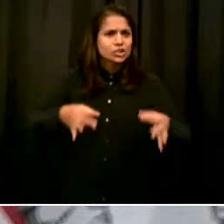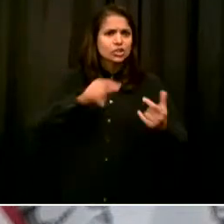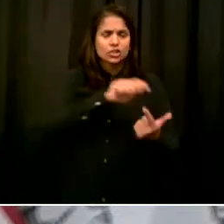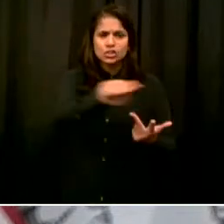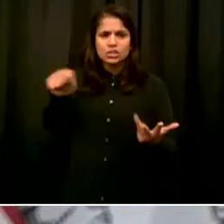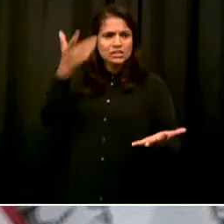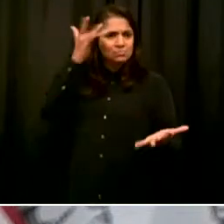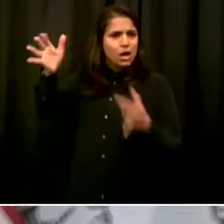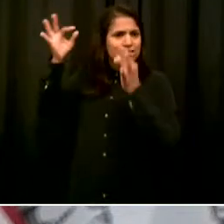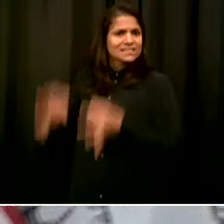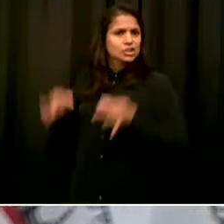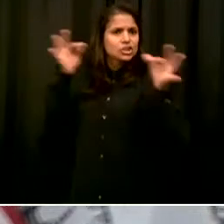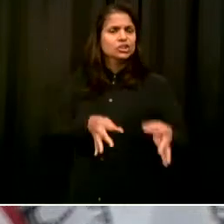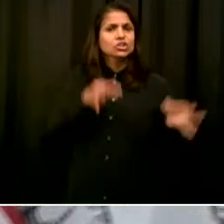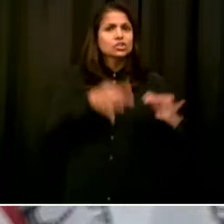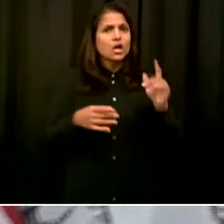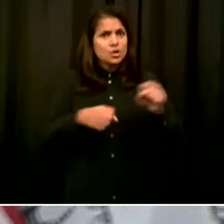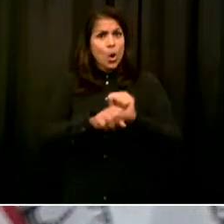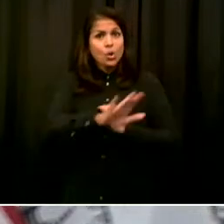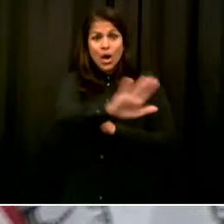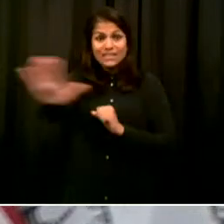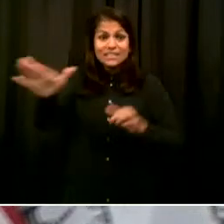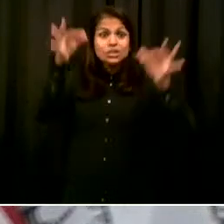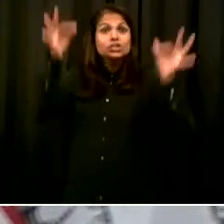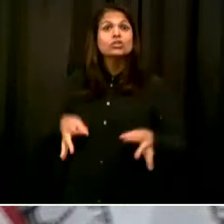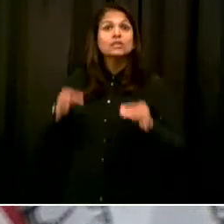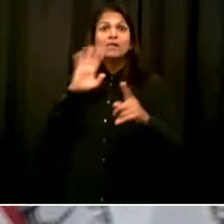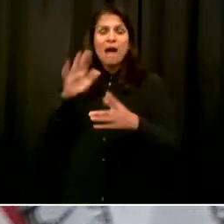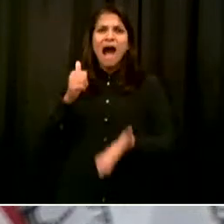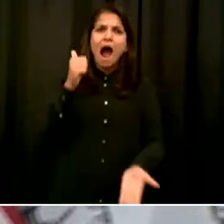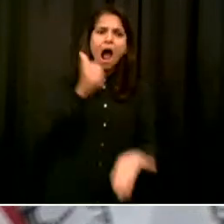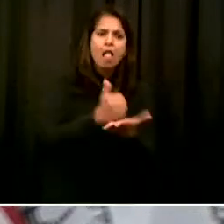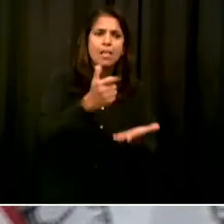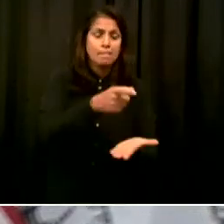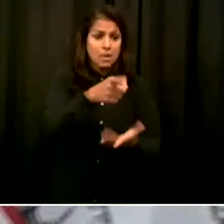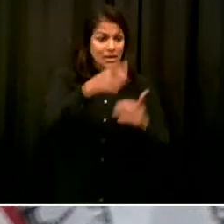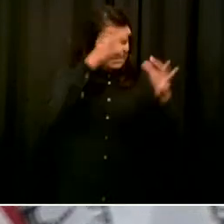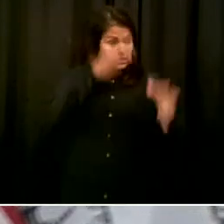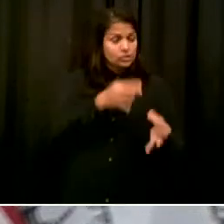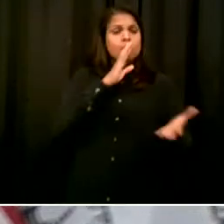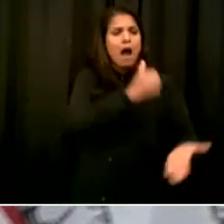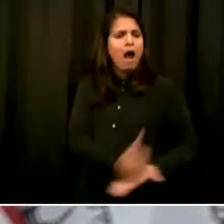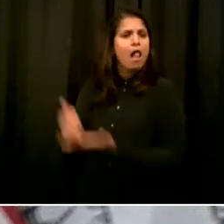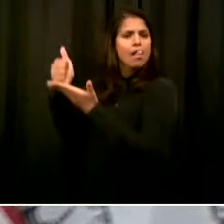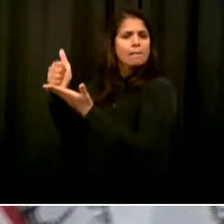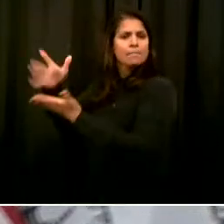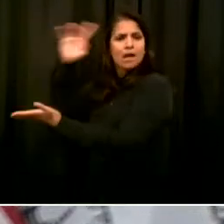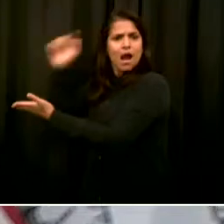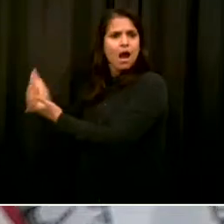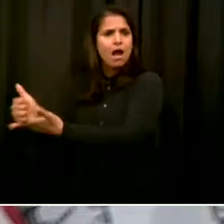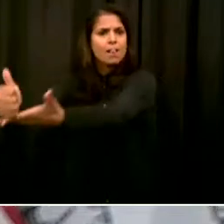SMALL L BY EVERY DAY NEW YORKER THEY ADD UP TO SOMETHING WITH A